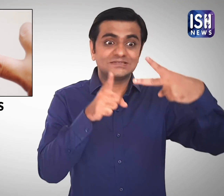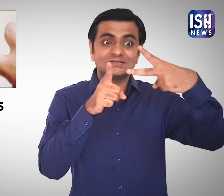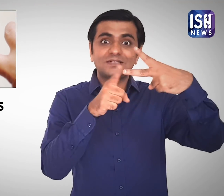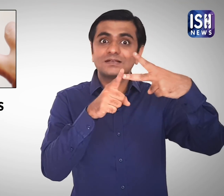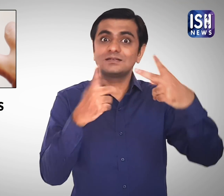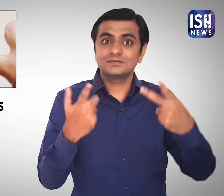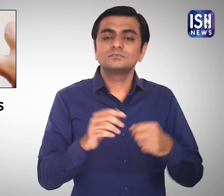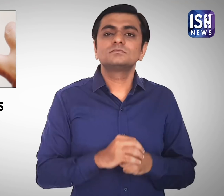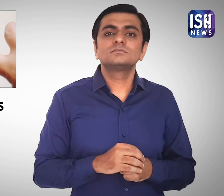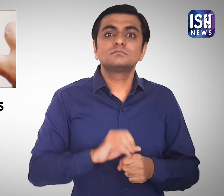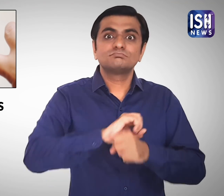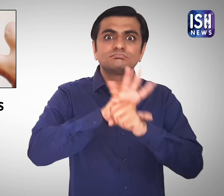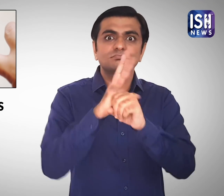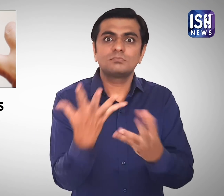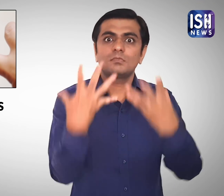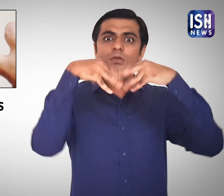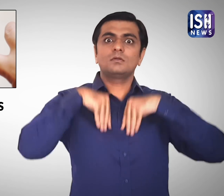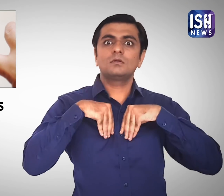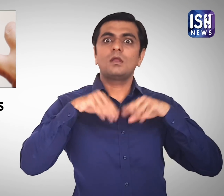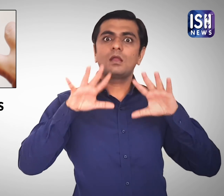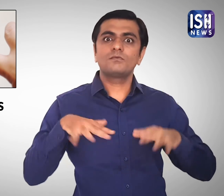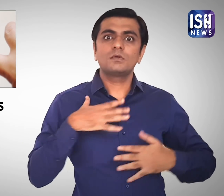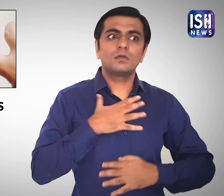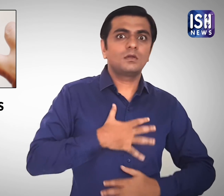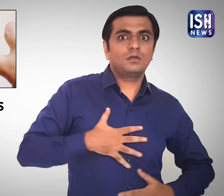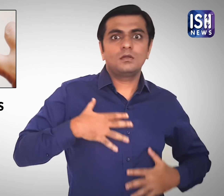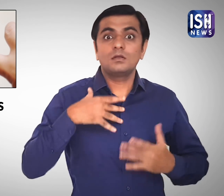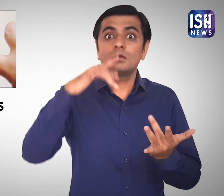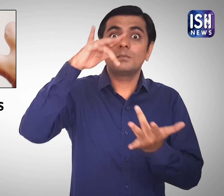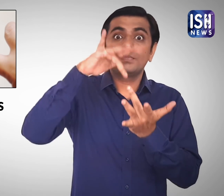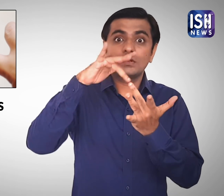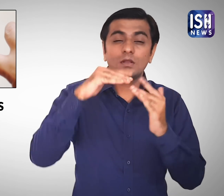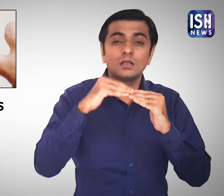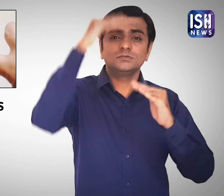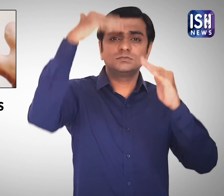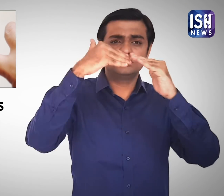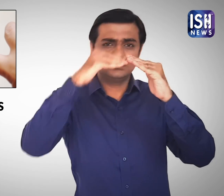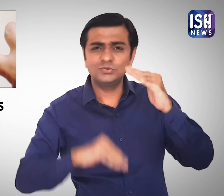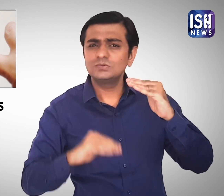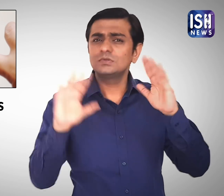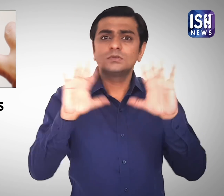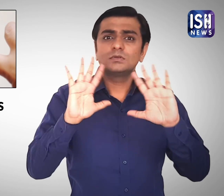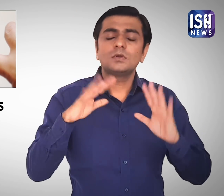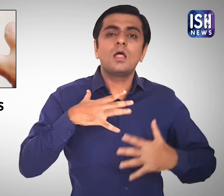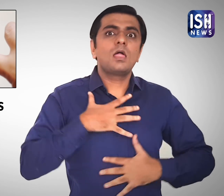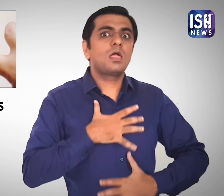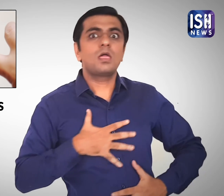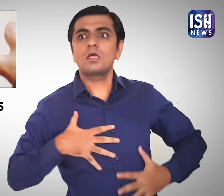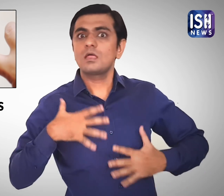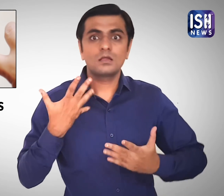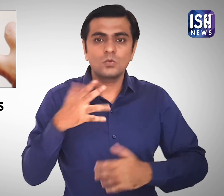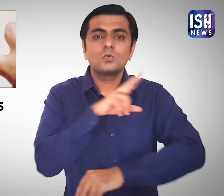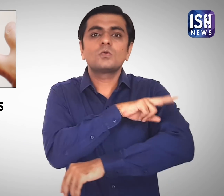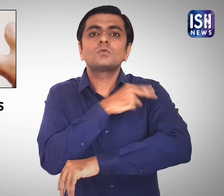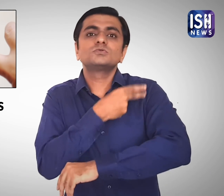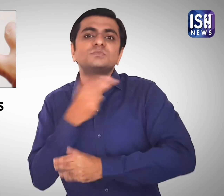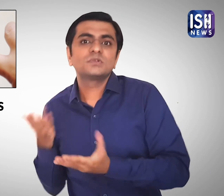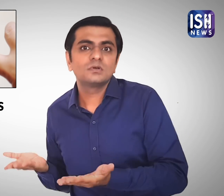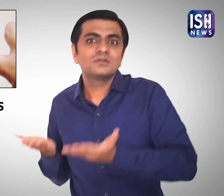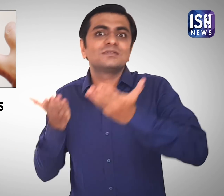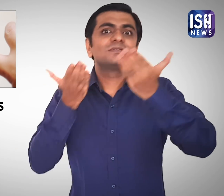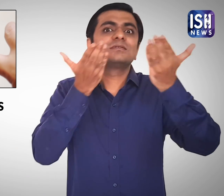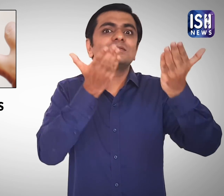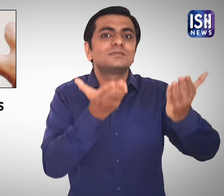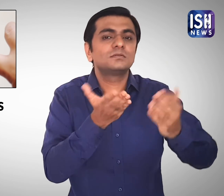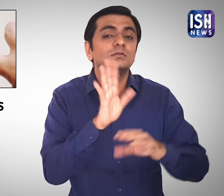For patients admitted having moderate cases.